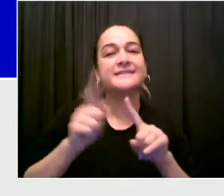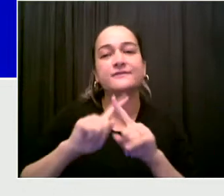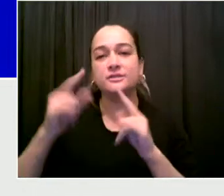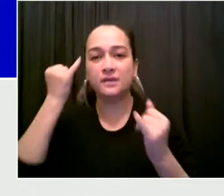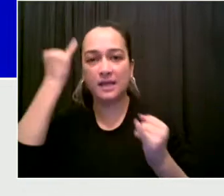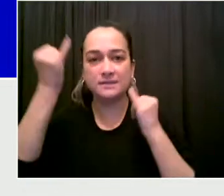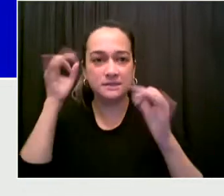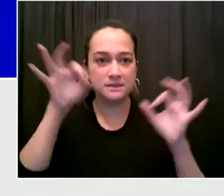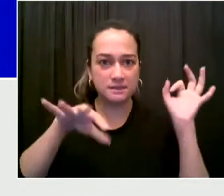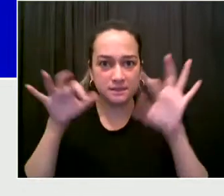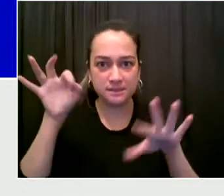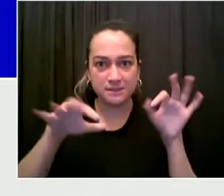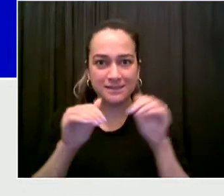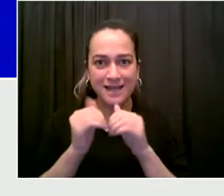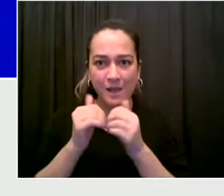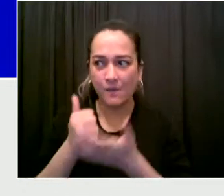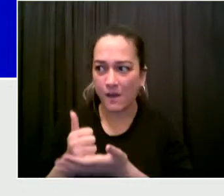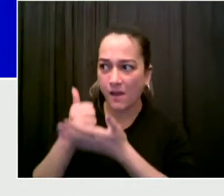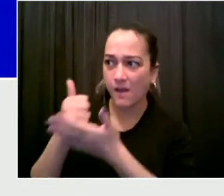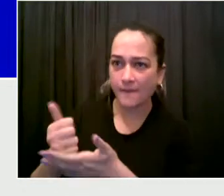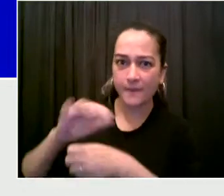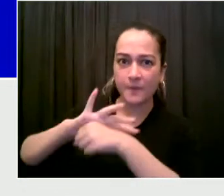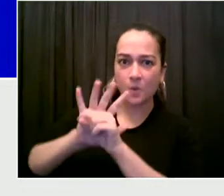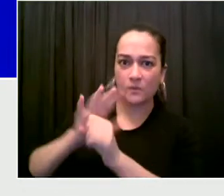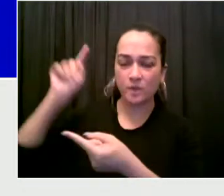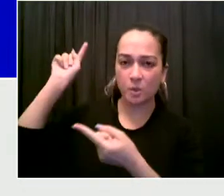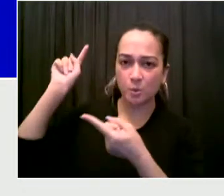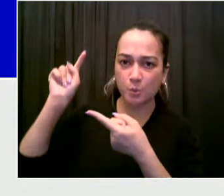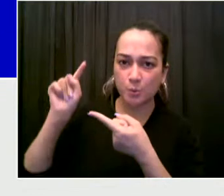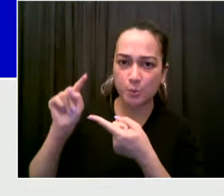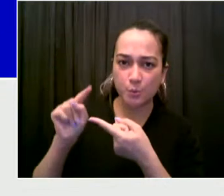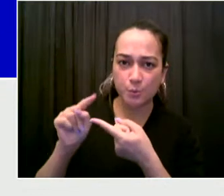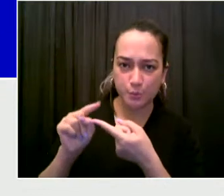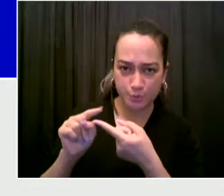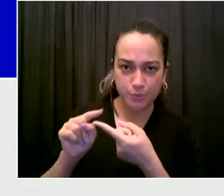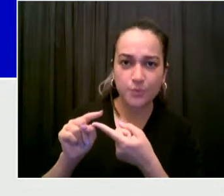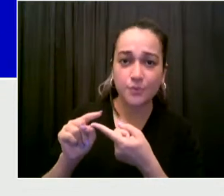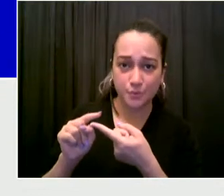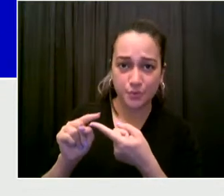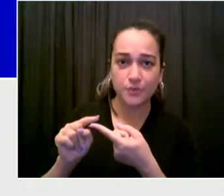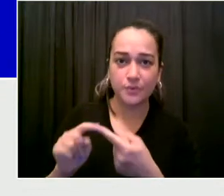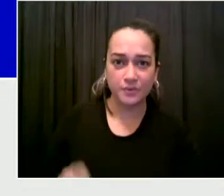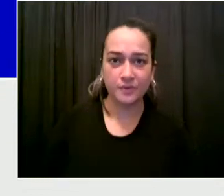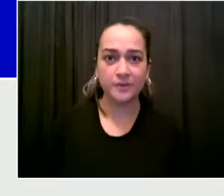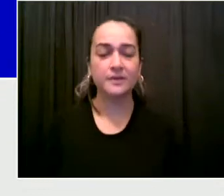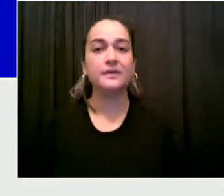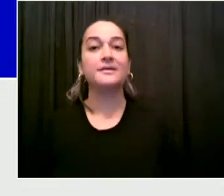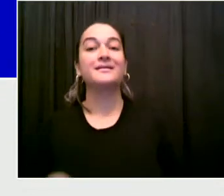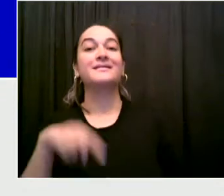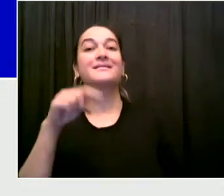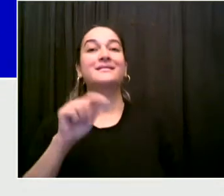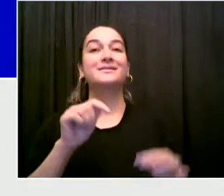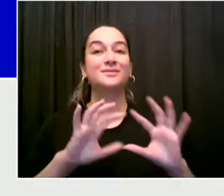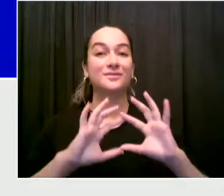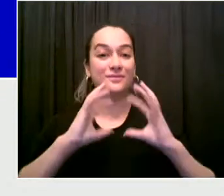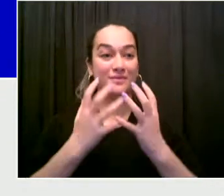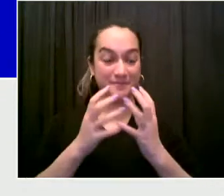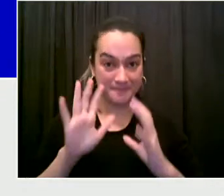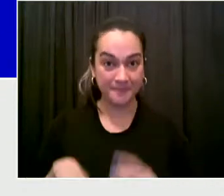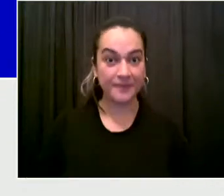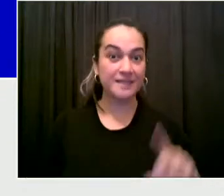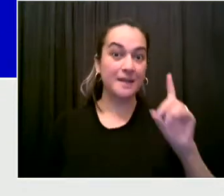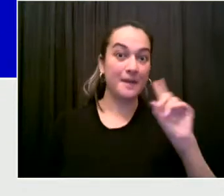THEM THE PRAISE